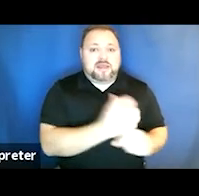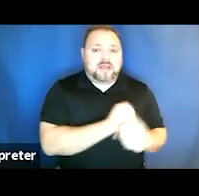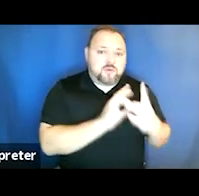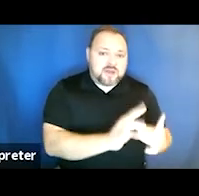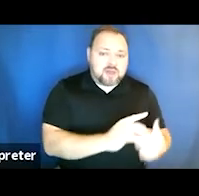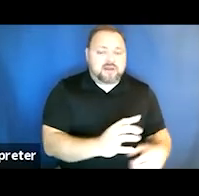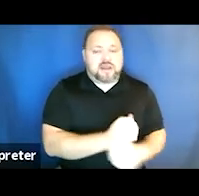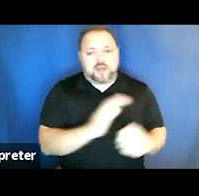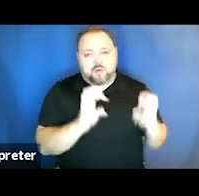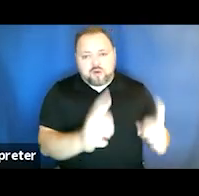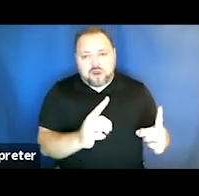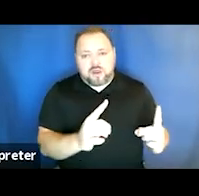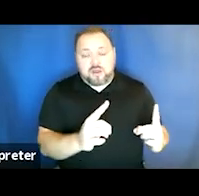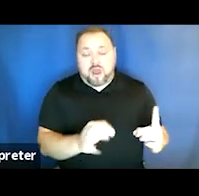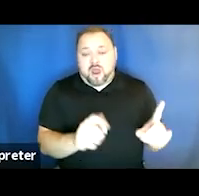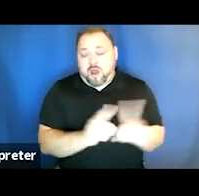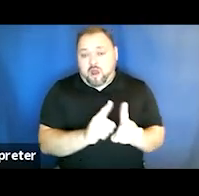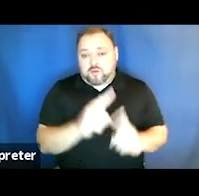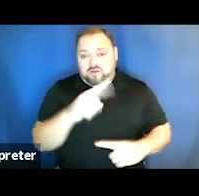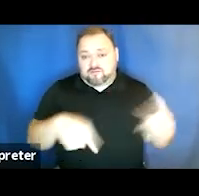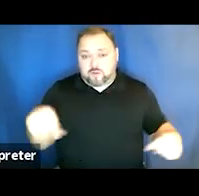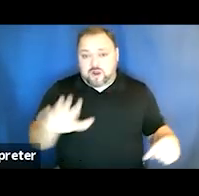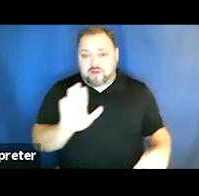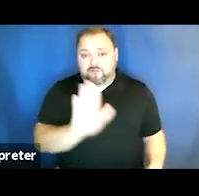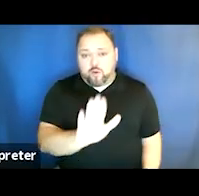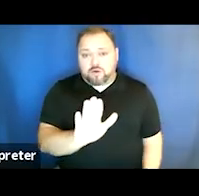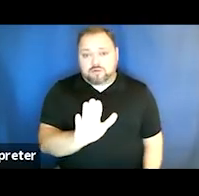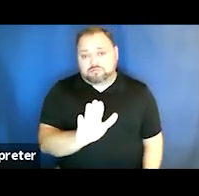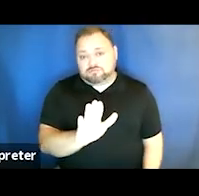and also the fluctuation of your disability and how